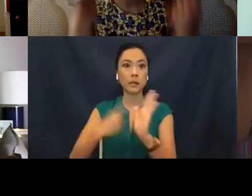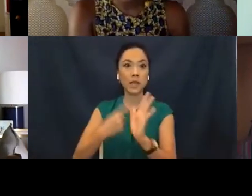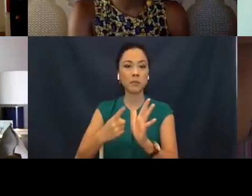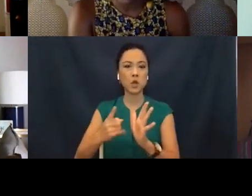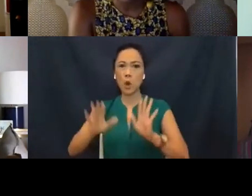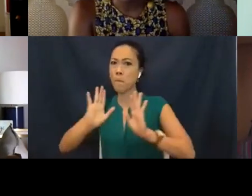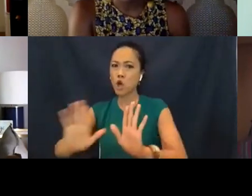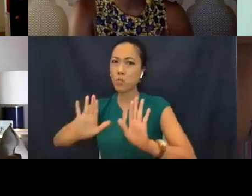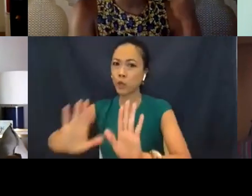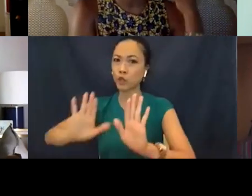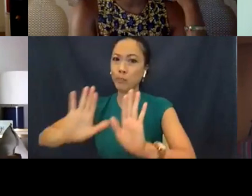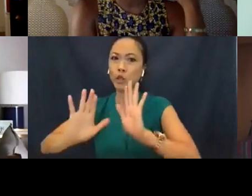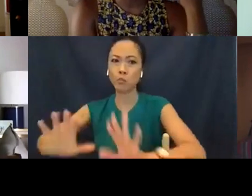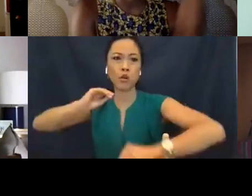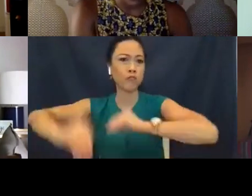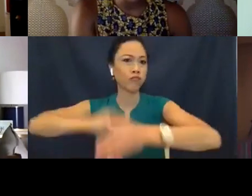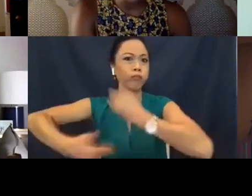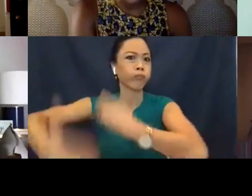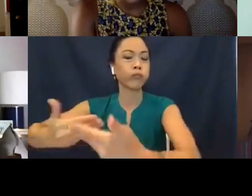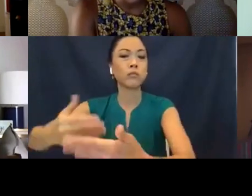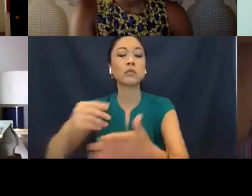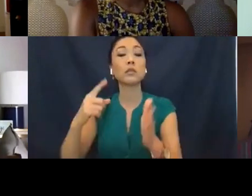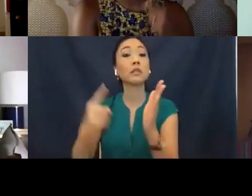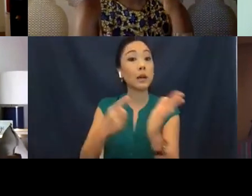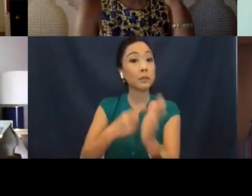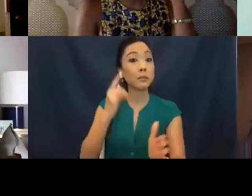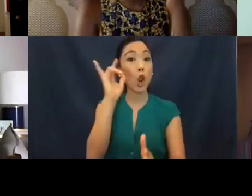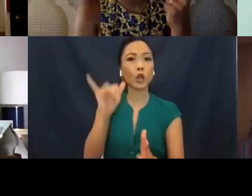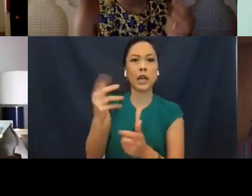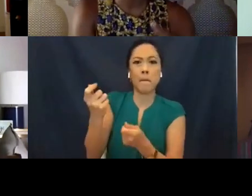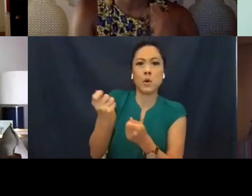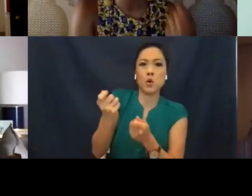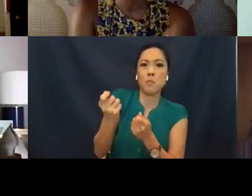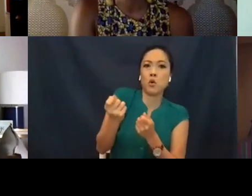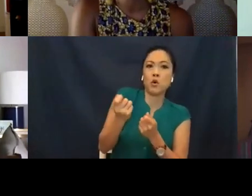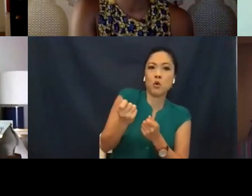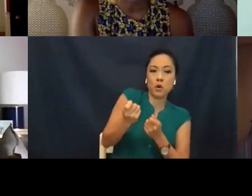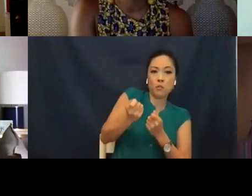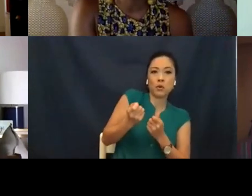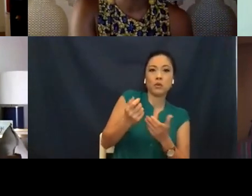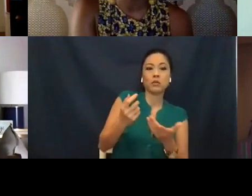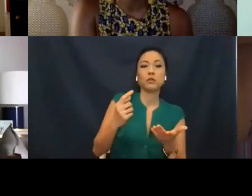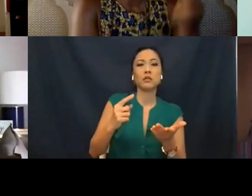saying, Anna, mindfully, as you were saying, Laura, mindfully. Who is really good at that? Artists.